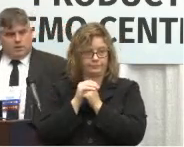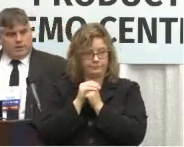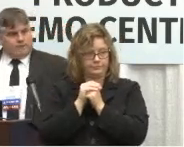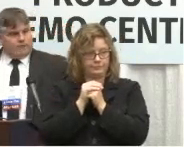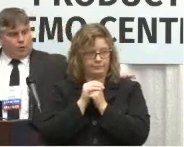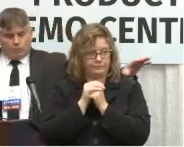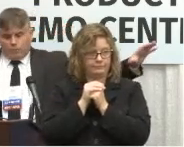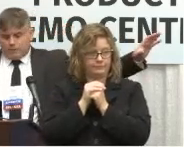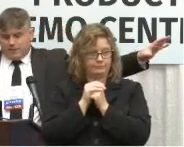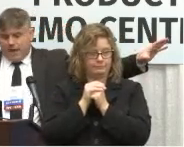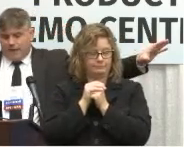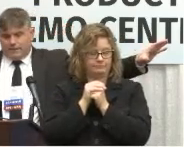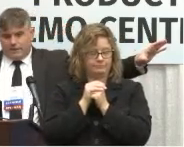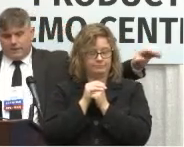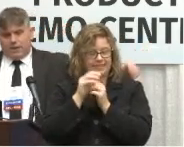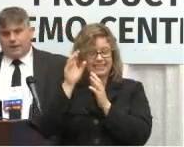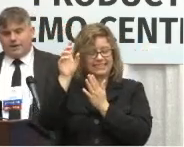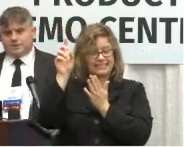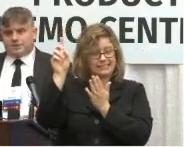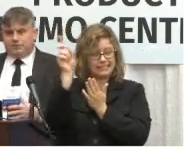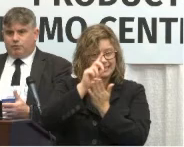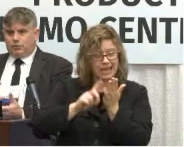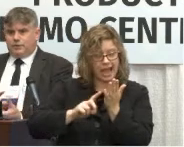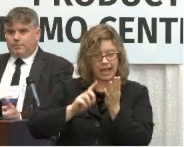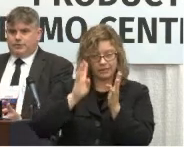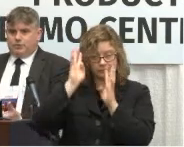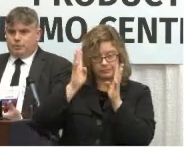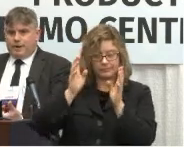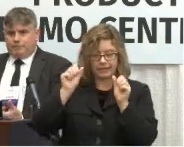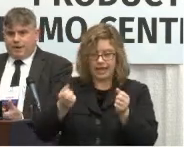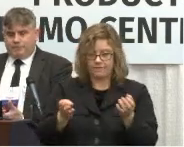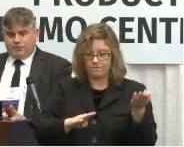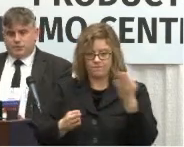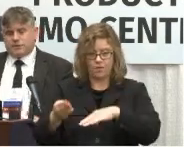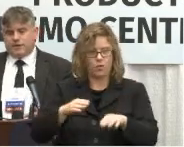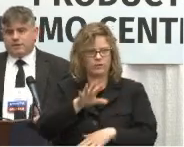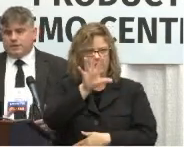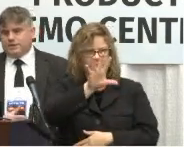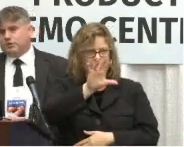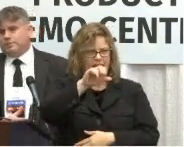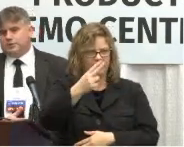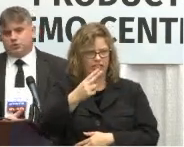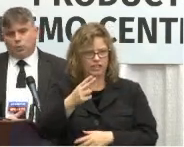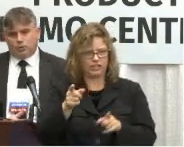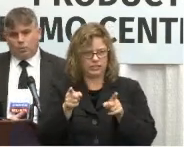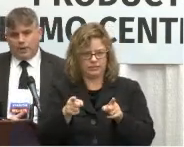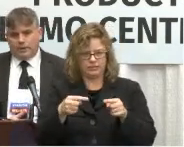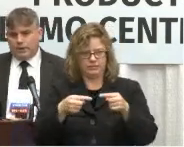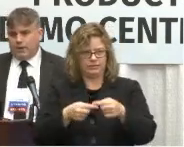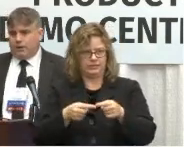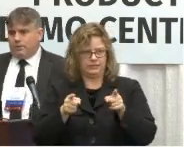The foldable design allows us to fold it up into about five inches and can easily be stored away.